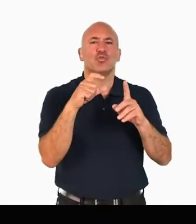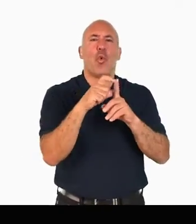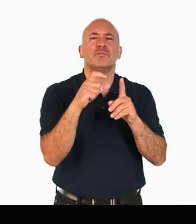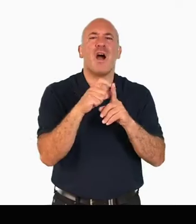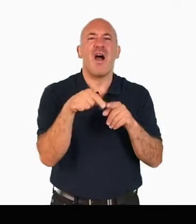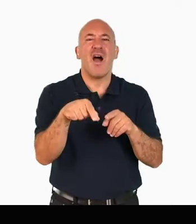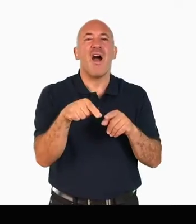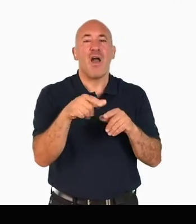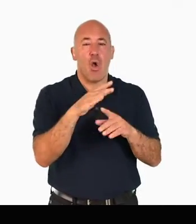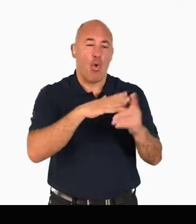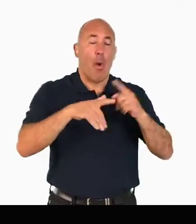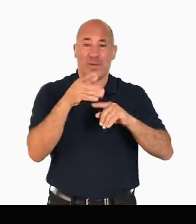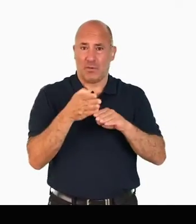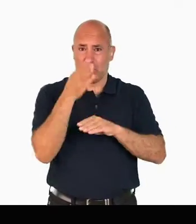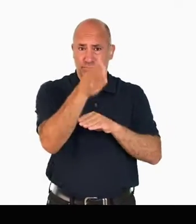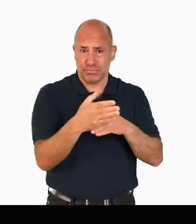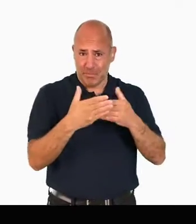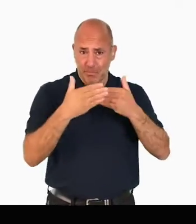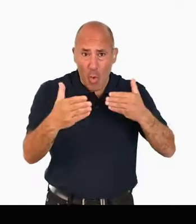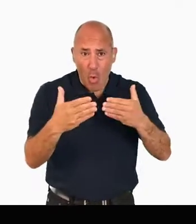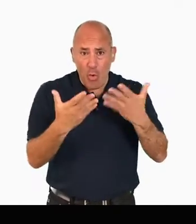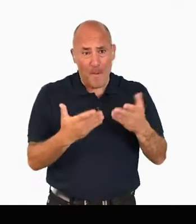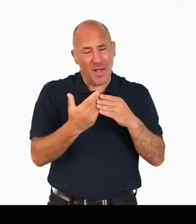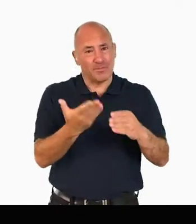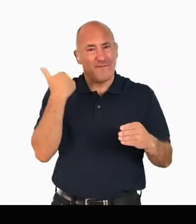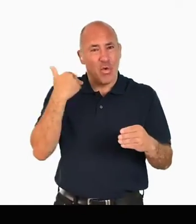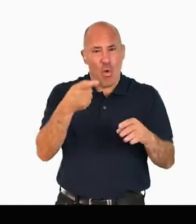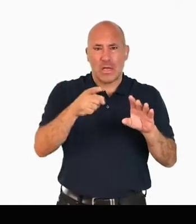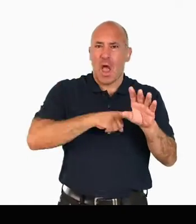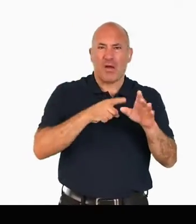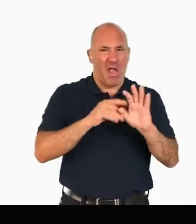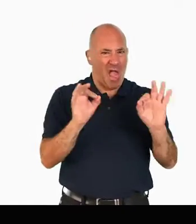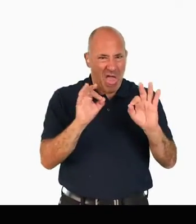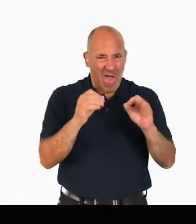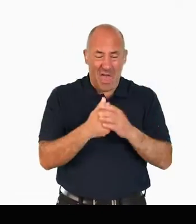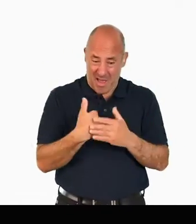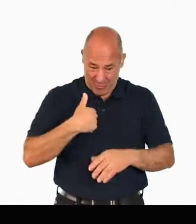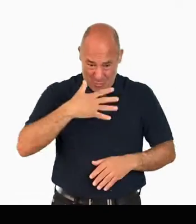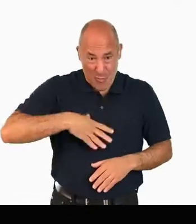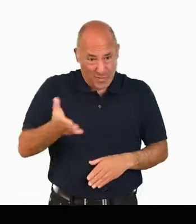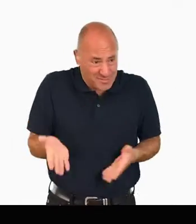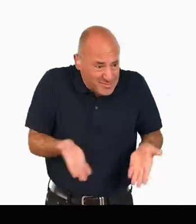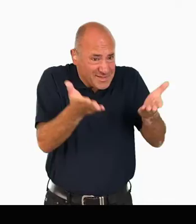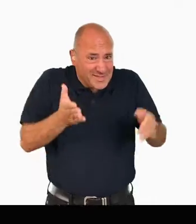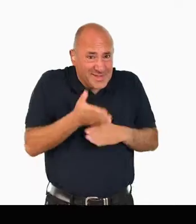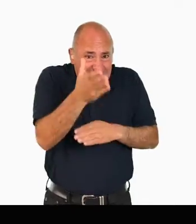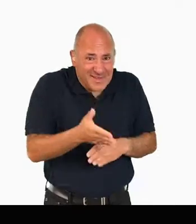she goes out into the community much more than she ever did, when she was younger, and that's what we want for her.